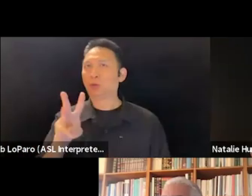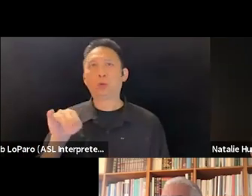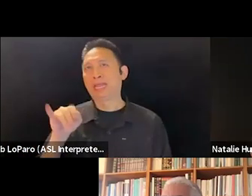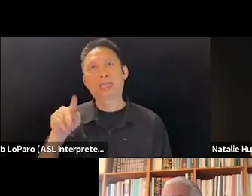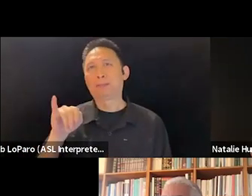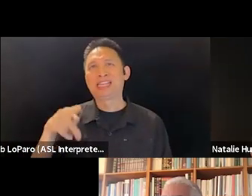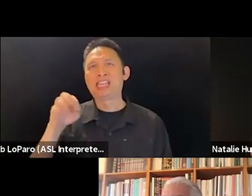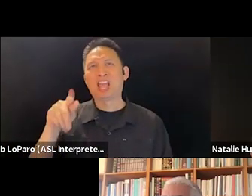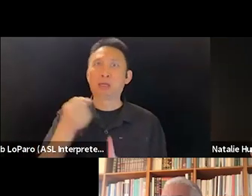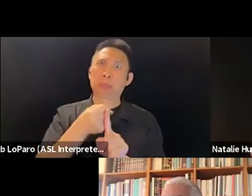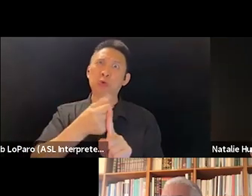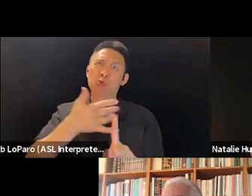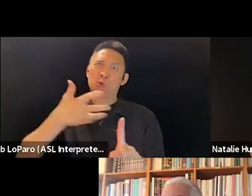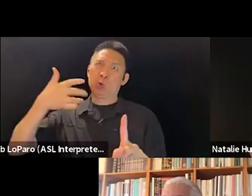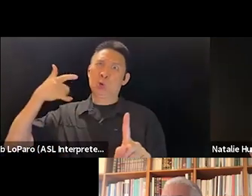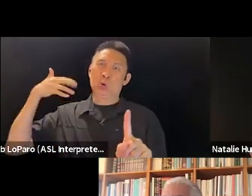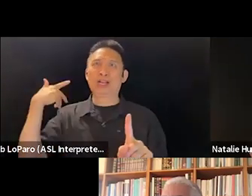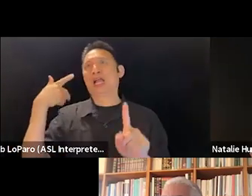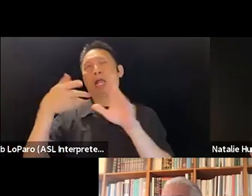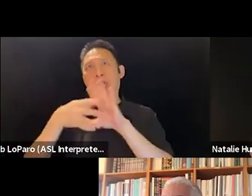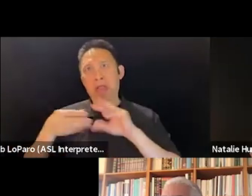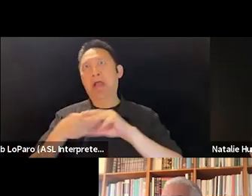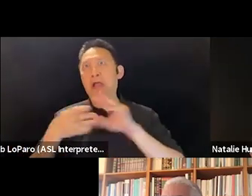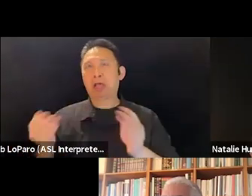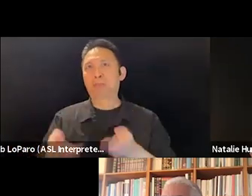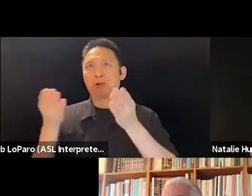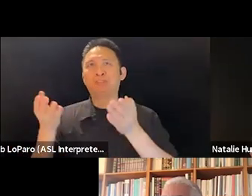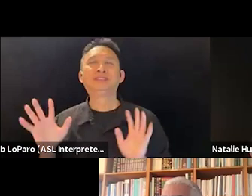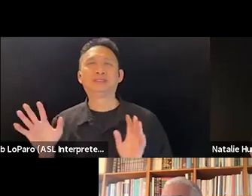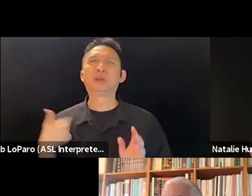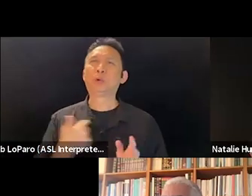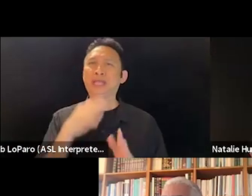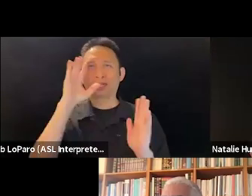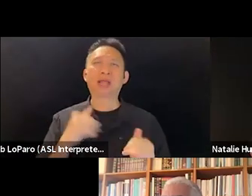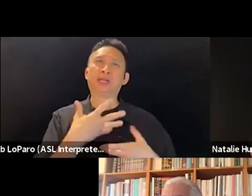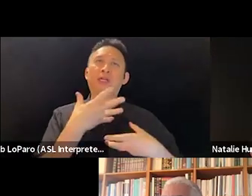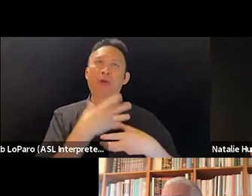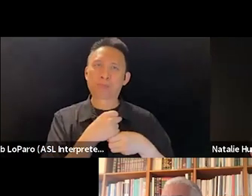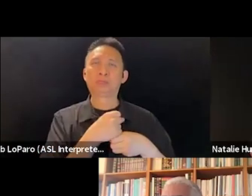We are expecting a treatment with a very strong story and a topic, an issue.